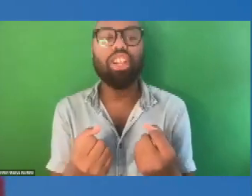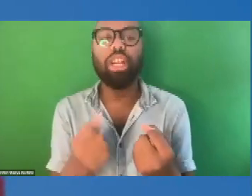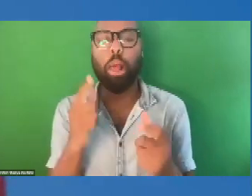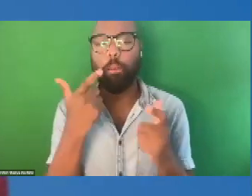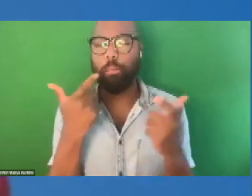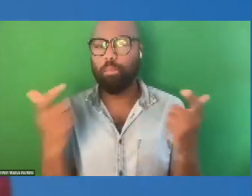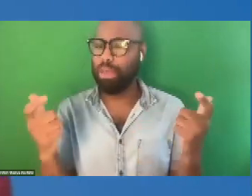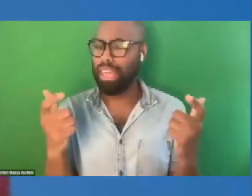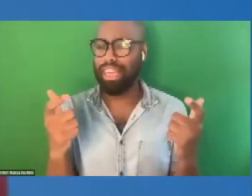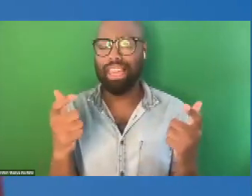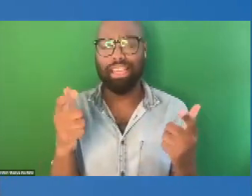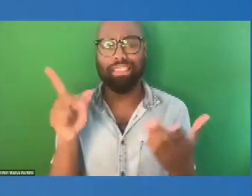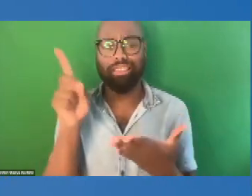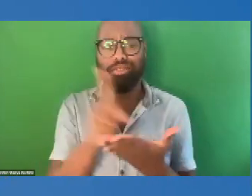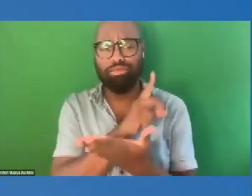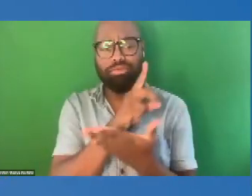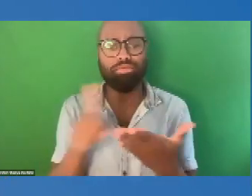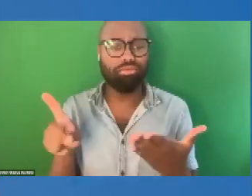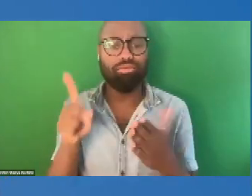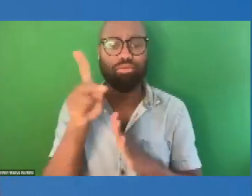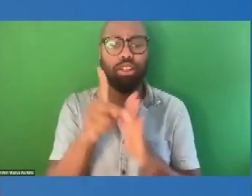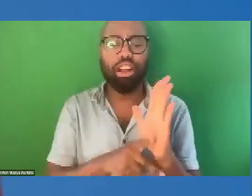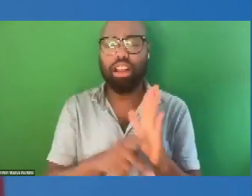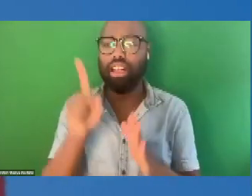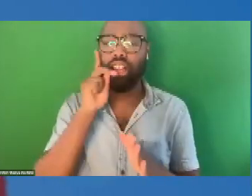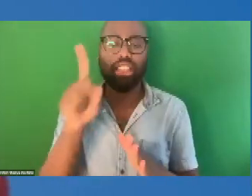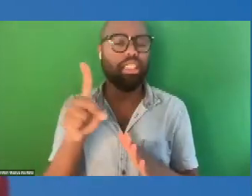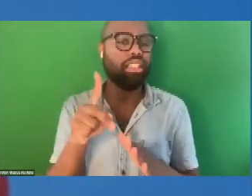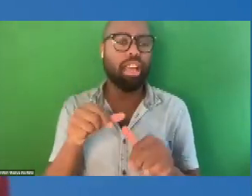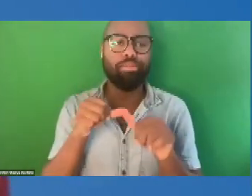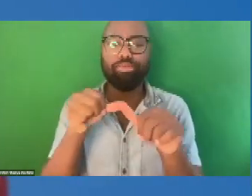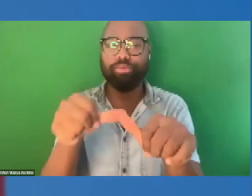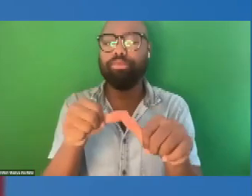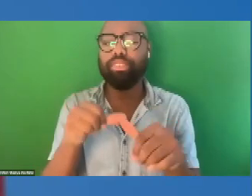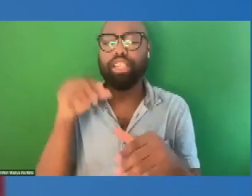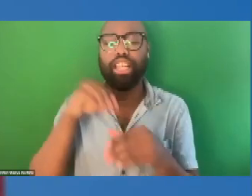perpetuates intergenerational poverty and the racial wealth gap.